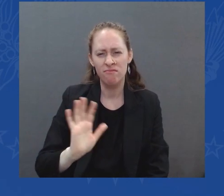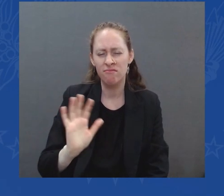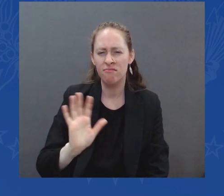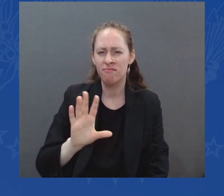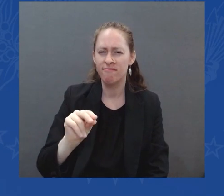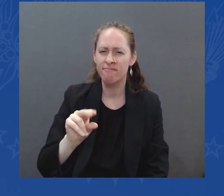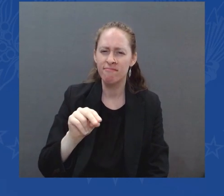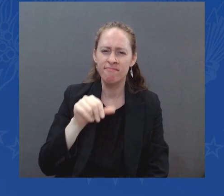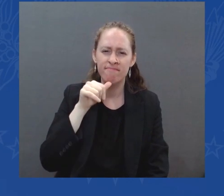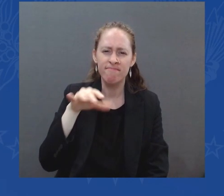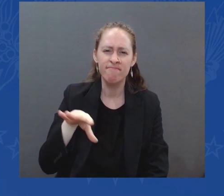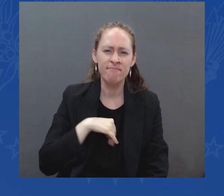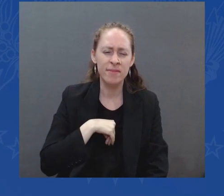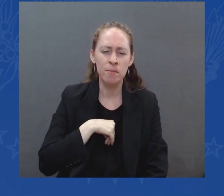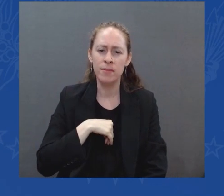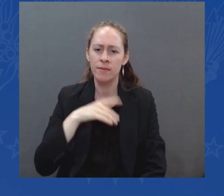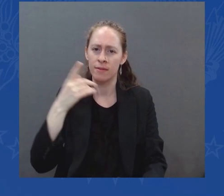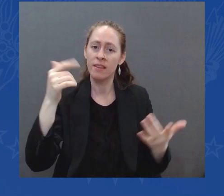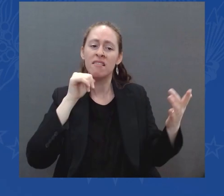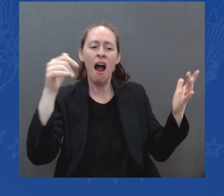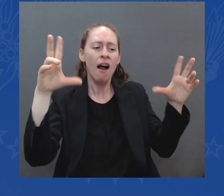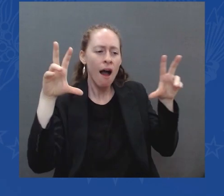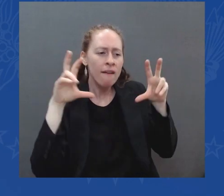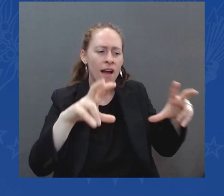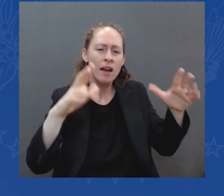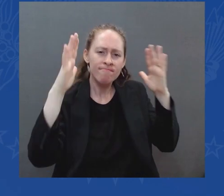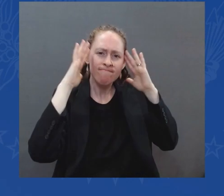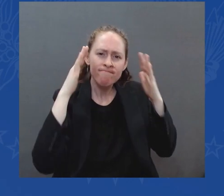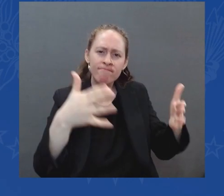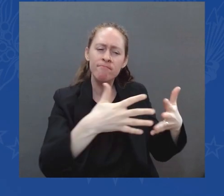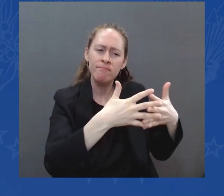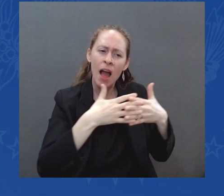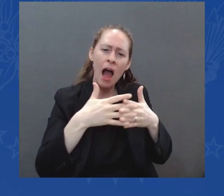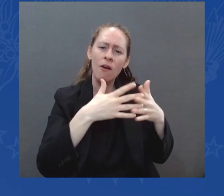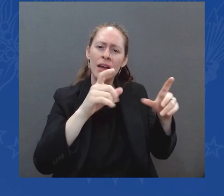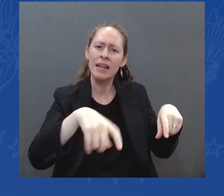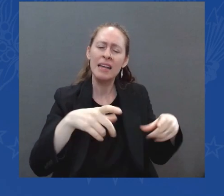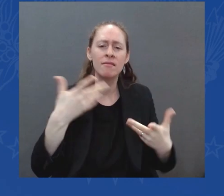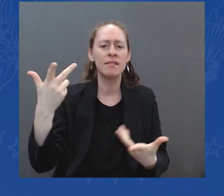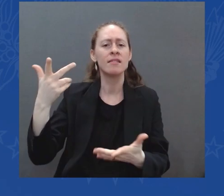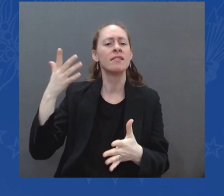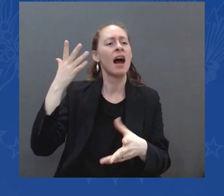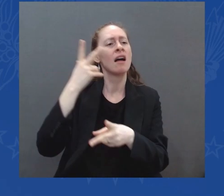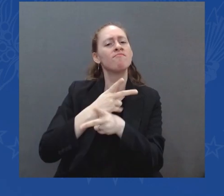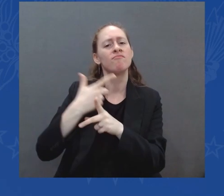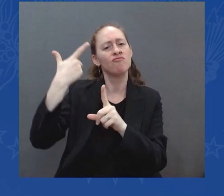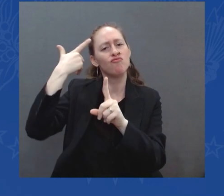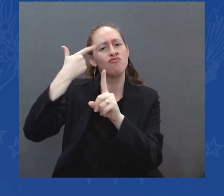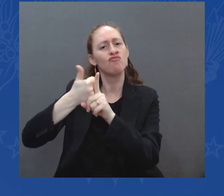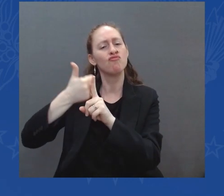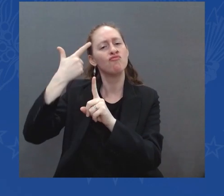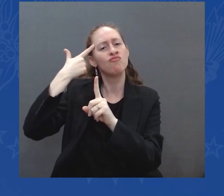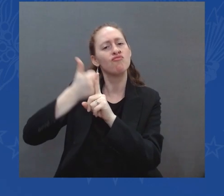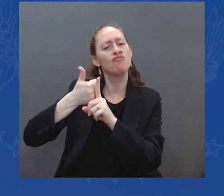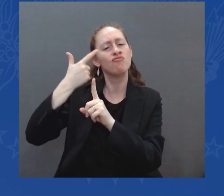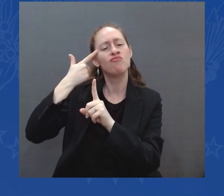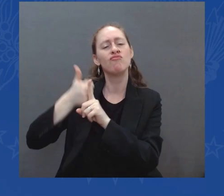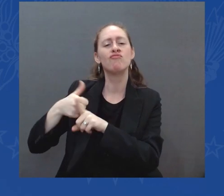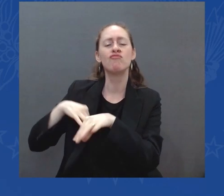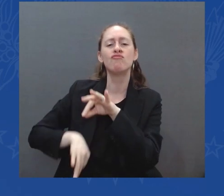U.S. oil companies made nearly $80 billion in profit last year. And this year, those profits are expected to continue to soar.